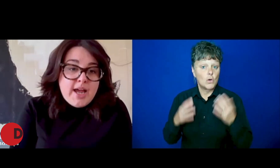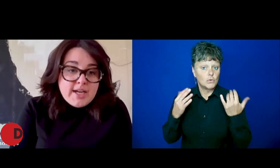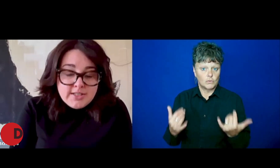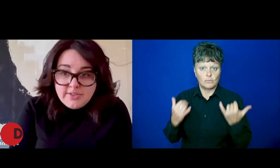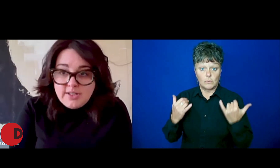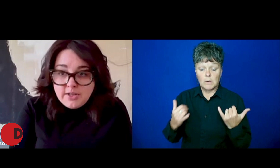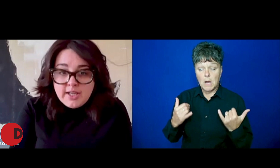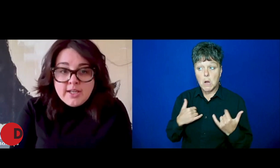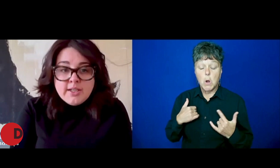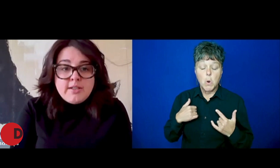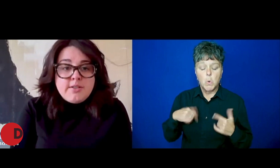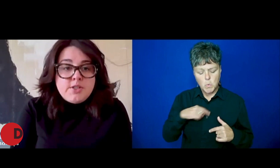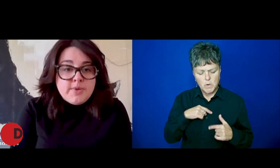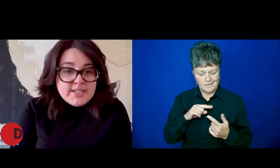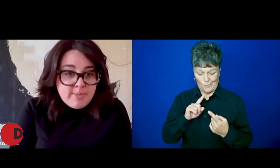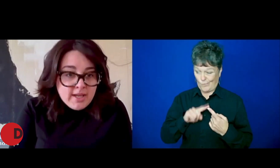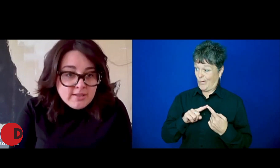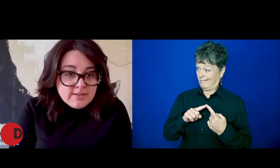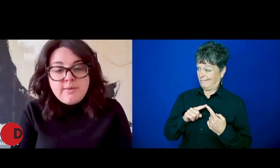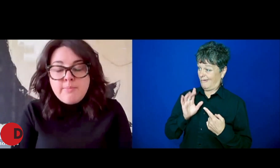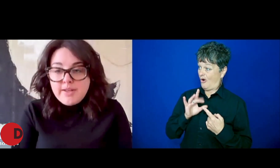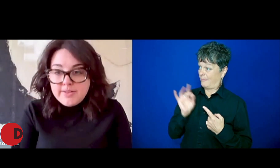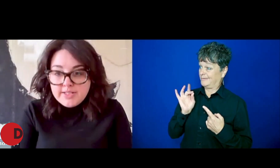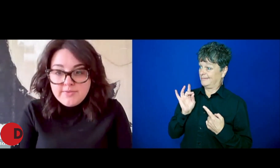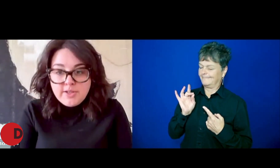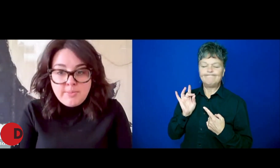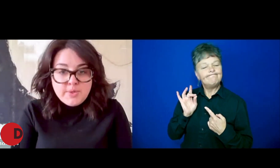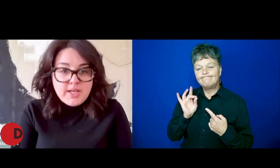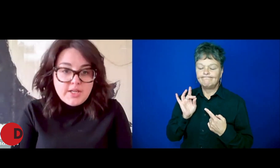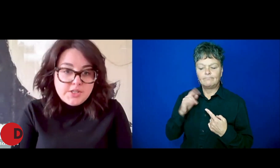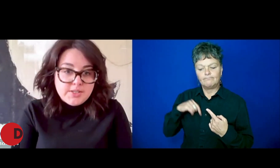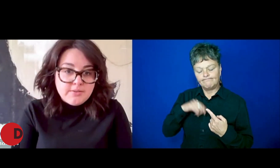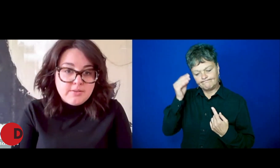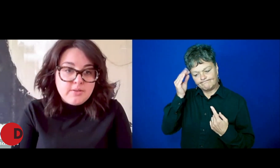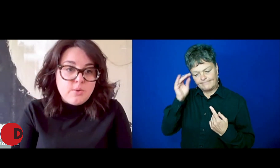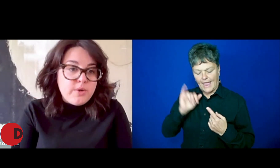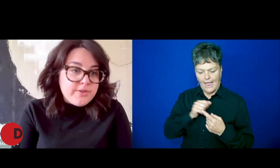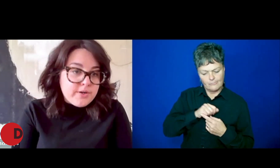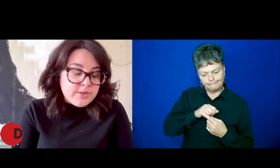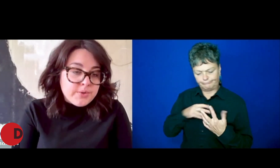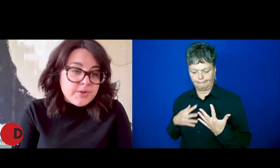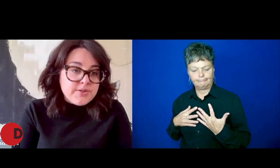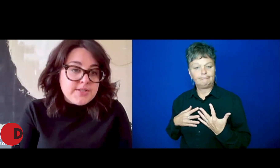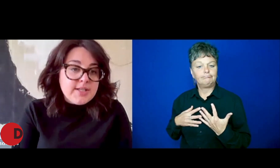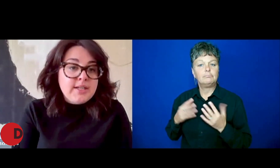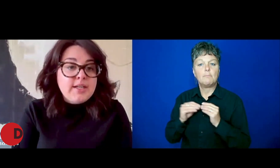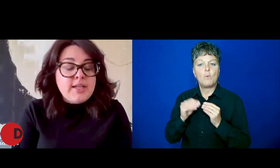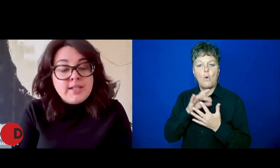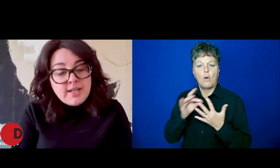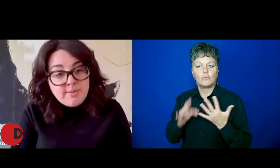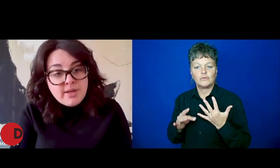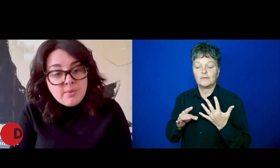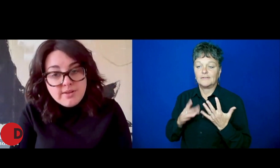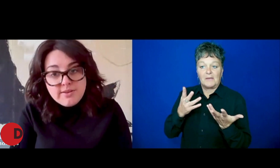We are looking to expand the methods of communication with our donors